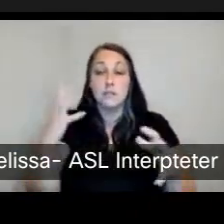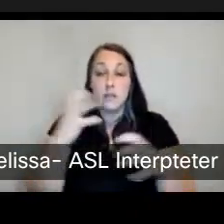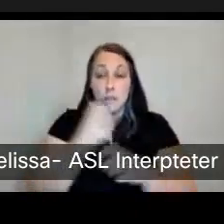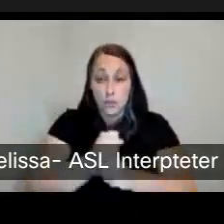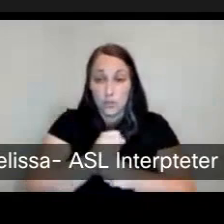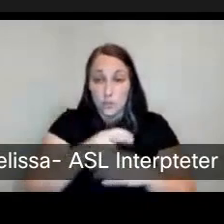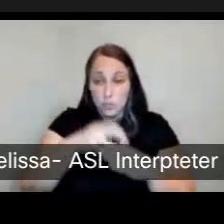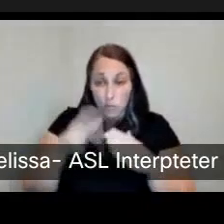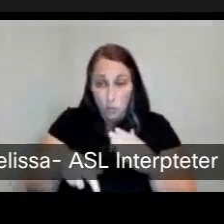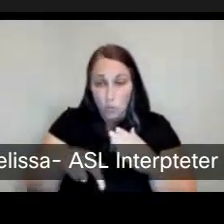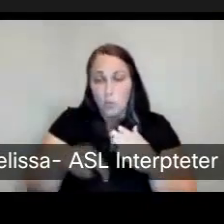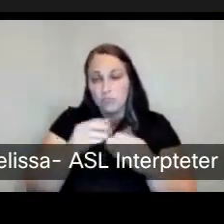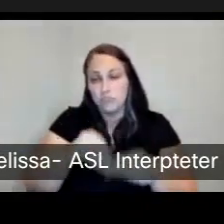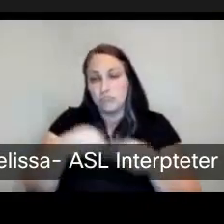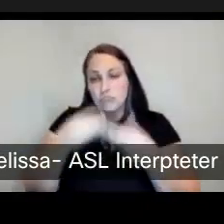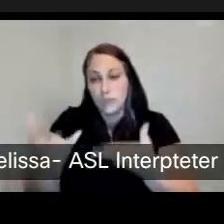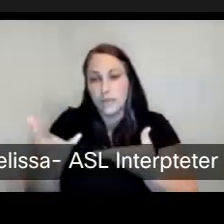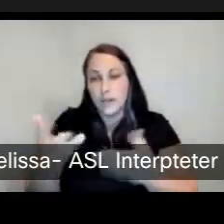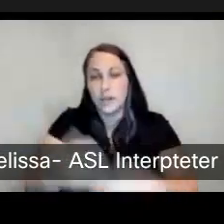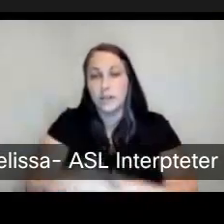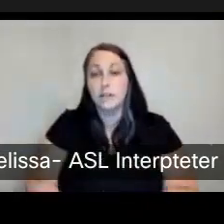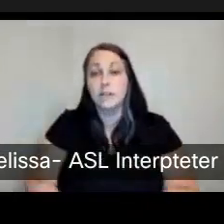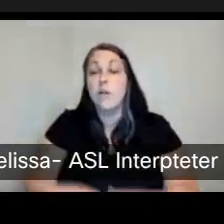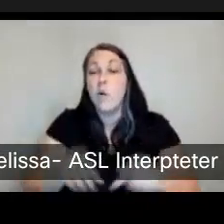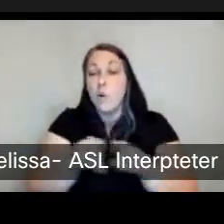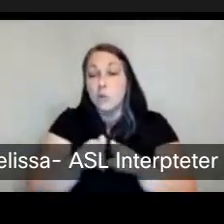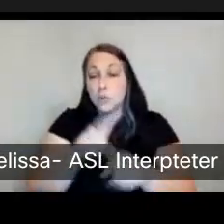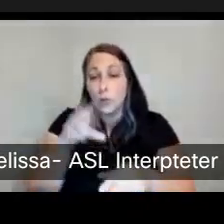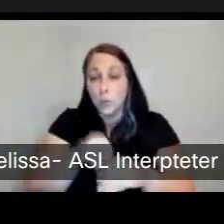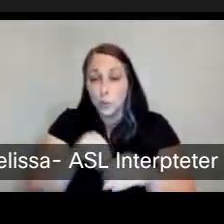the comments we will share personal information but we will share the comments that were provided